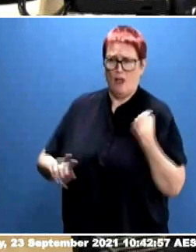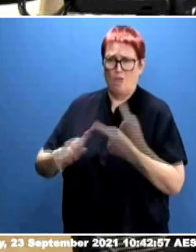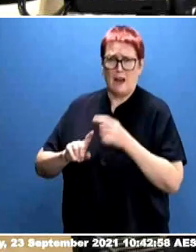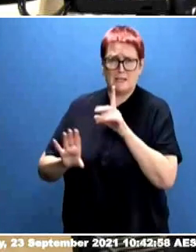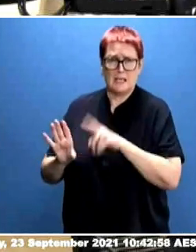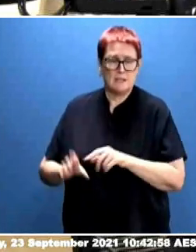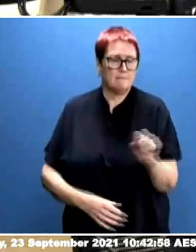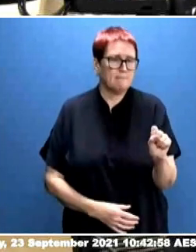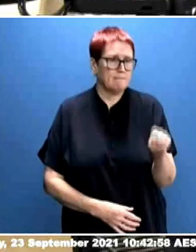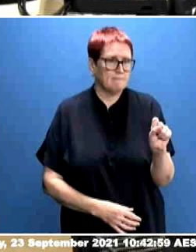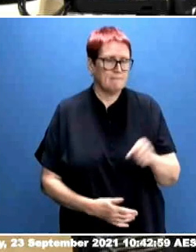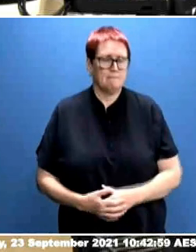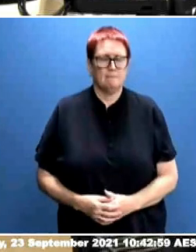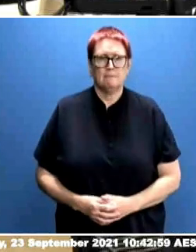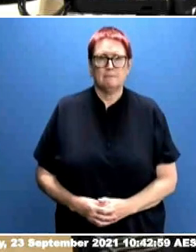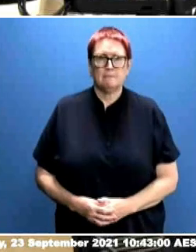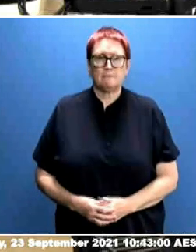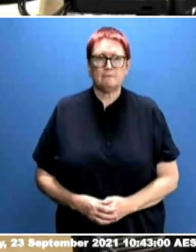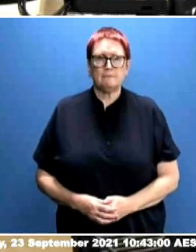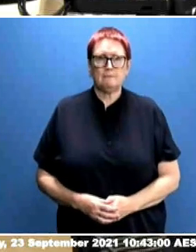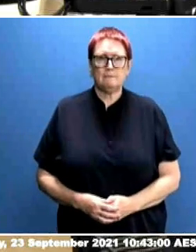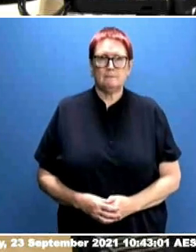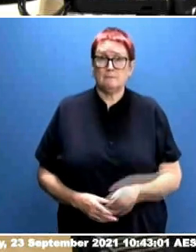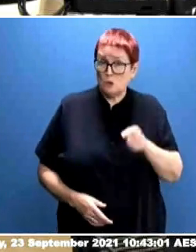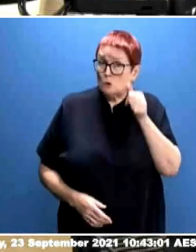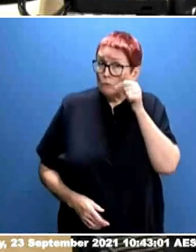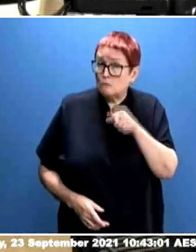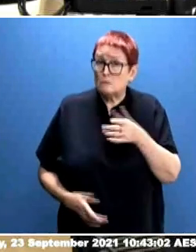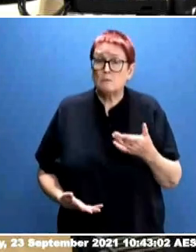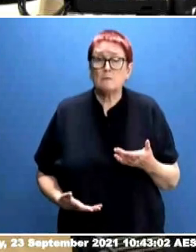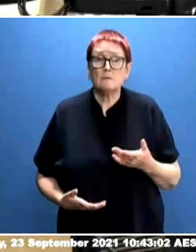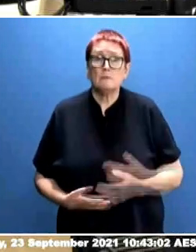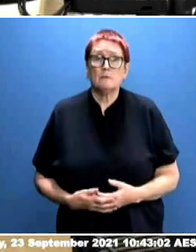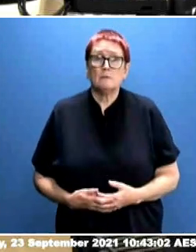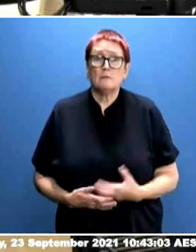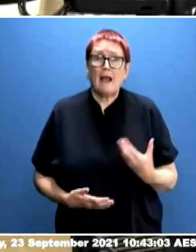Yes, I'm aware. I take it you're also aware that there's a high proportion